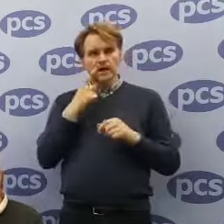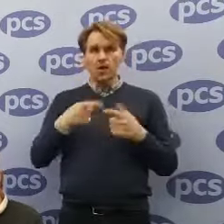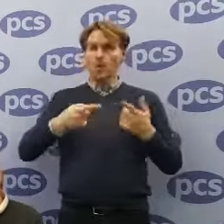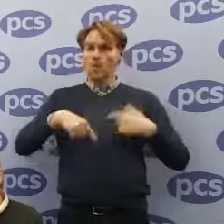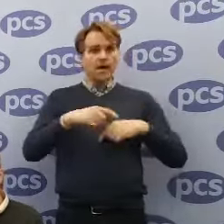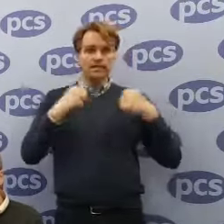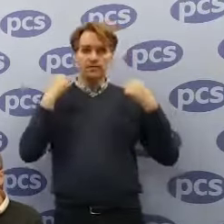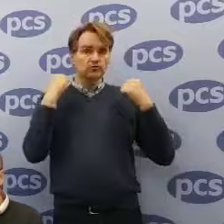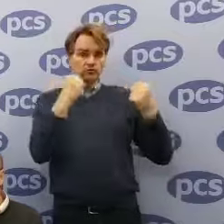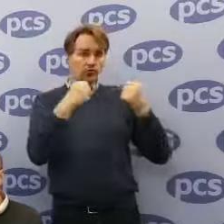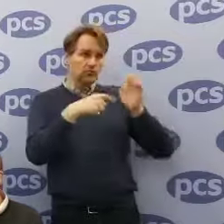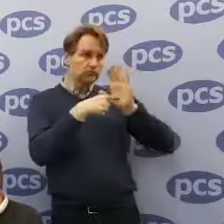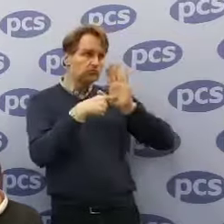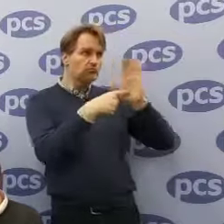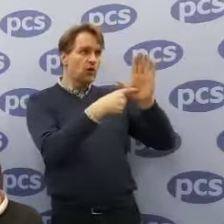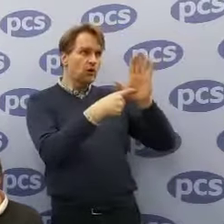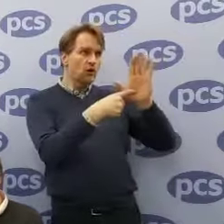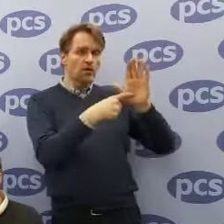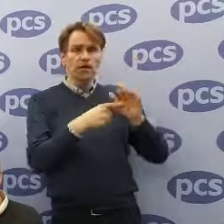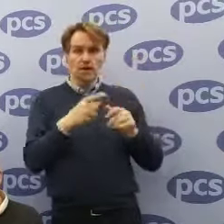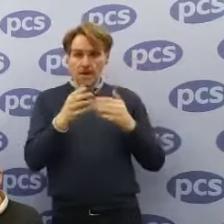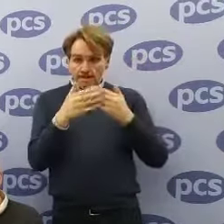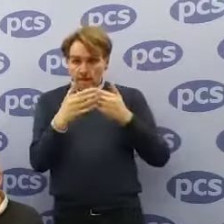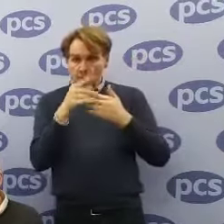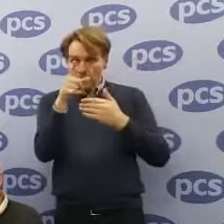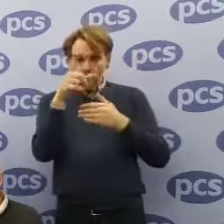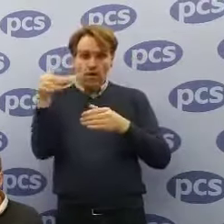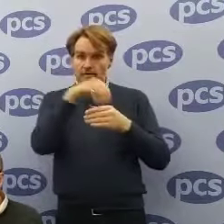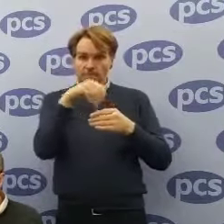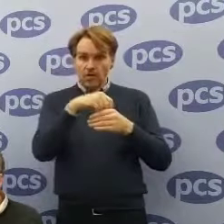really the more people who get involved the bigger the ballot result the better